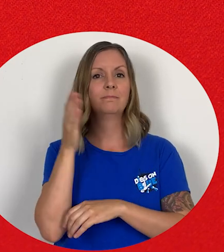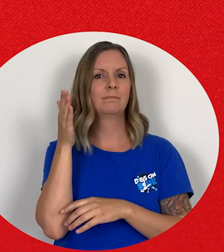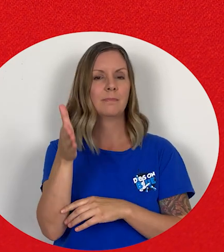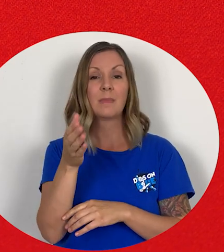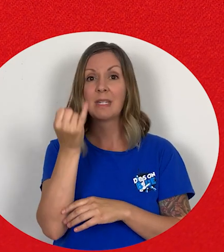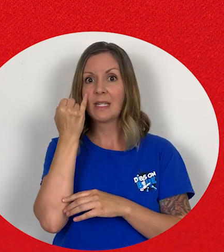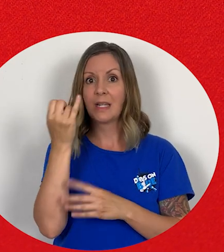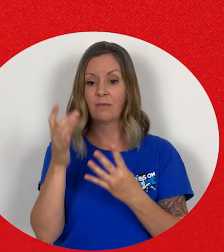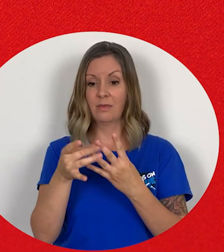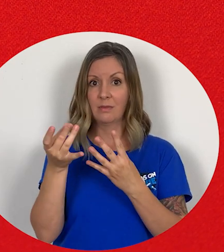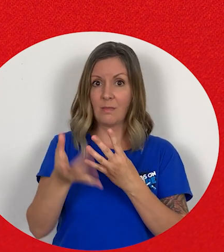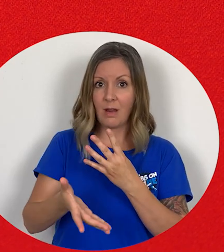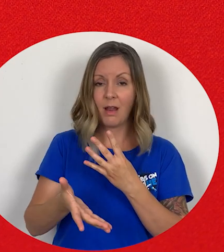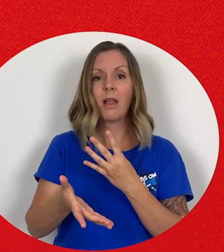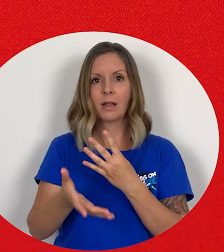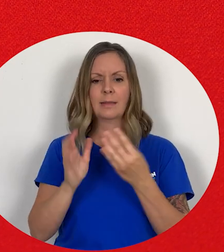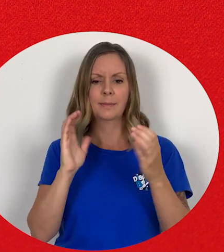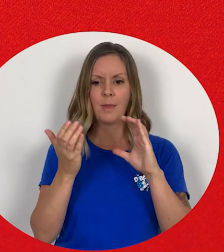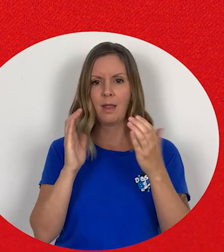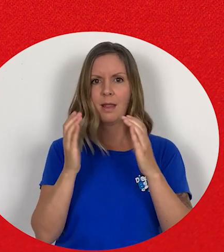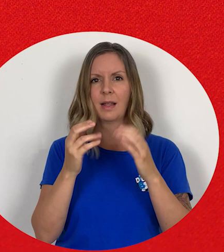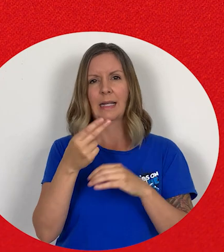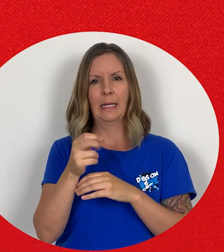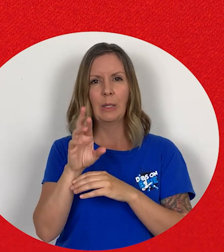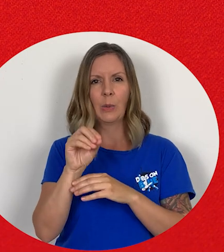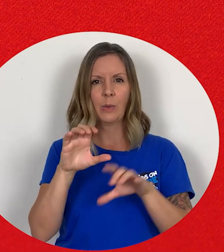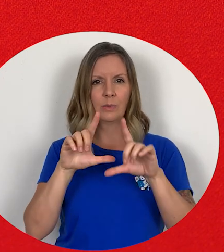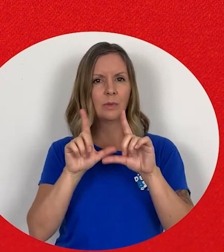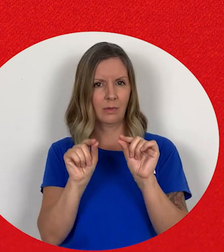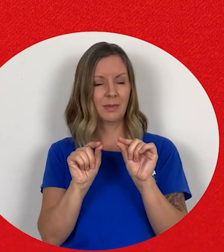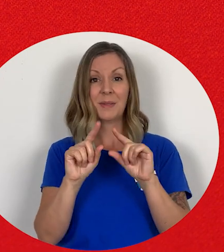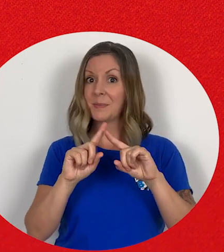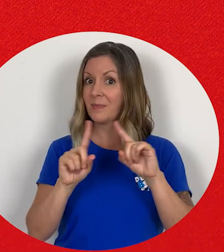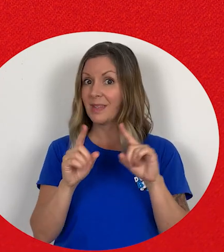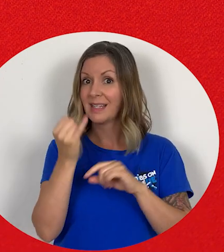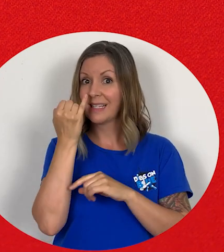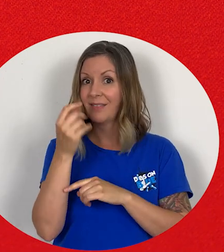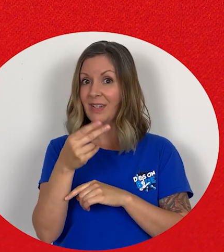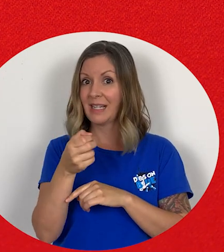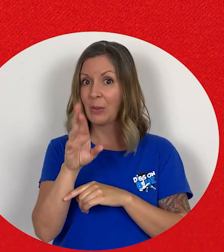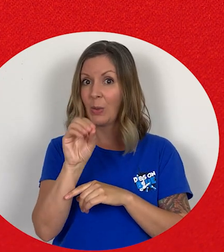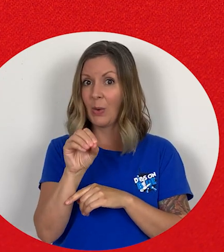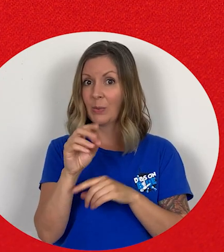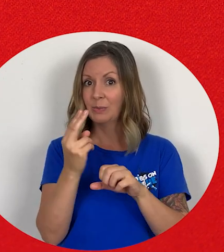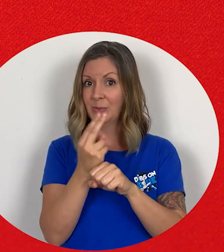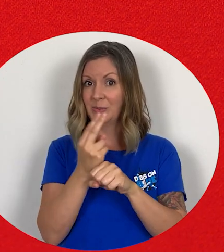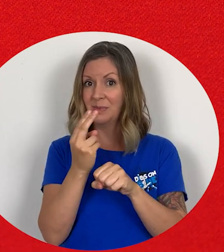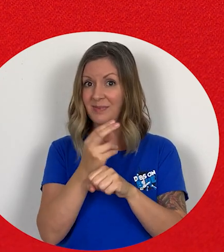any fight he is in when the Thanos player chooses that card to compare against the Heres…